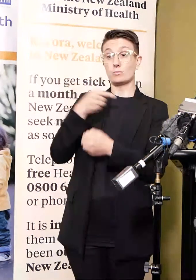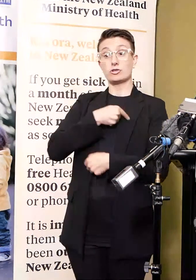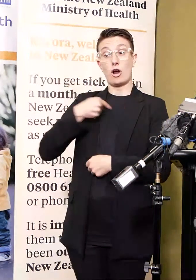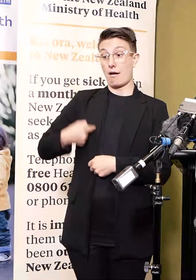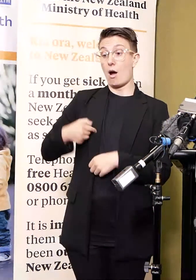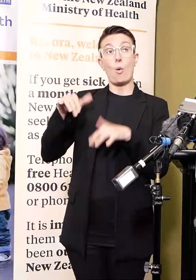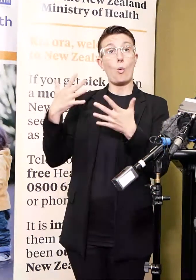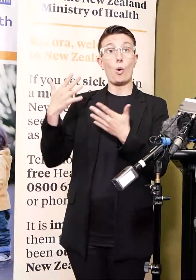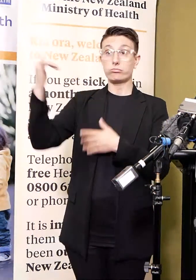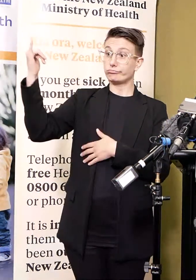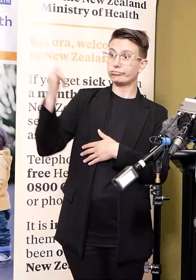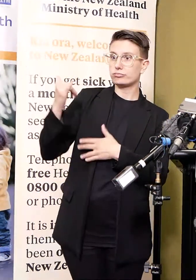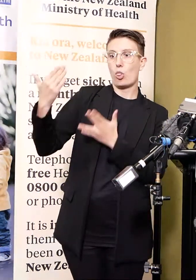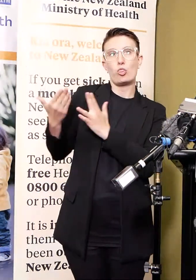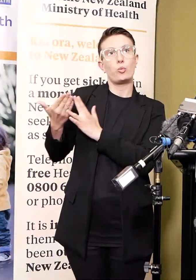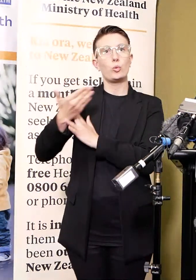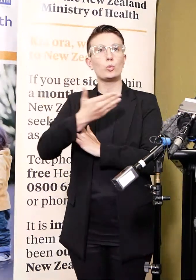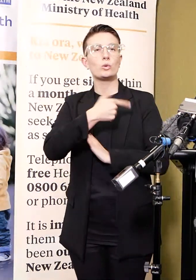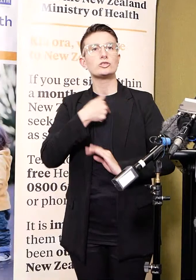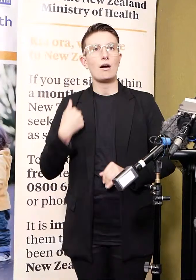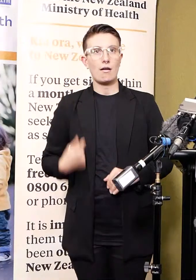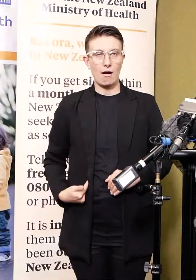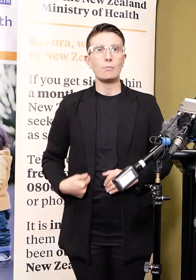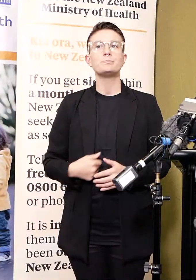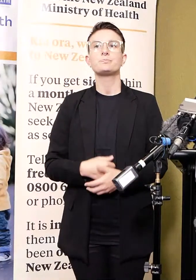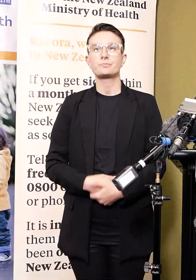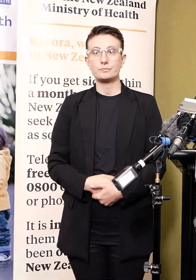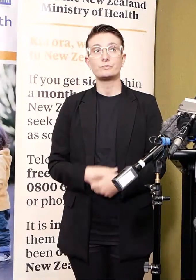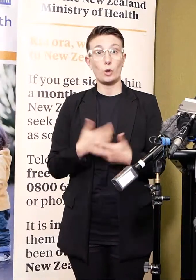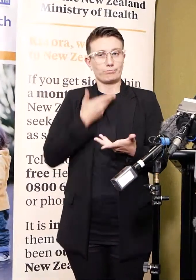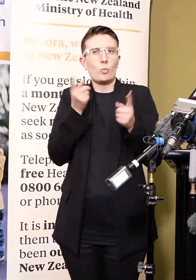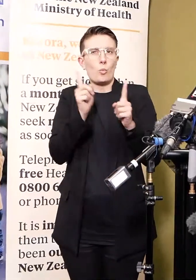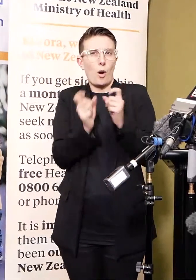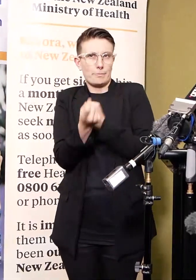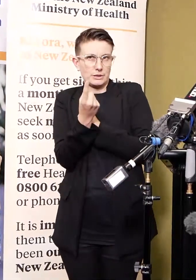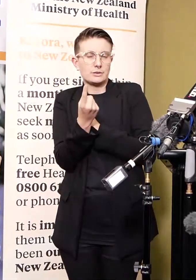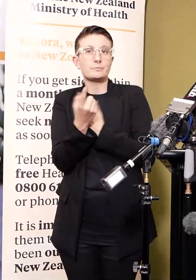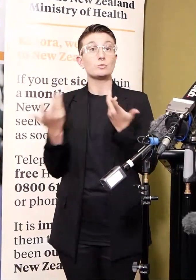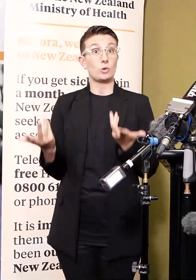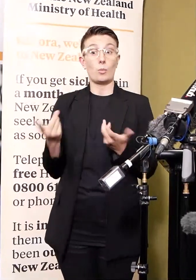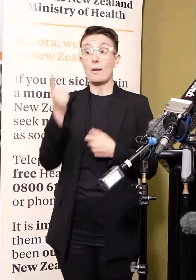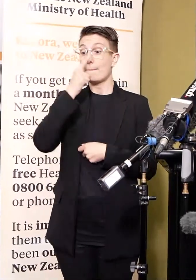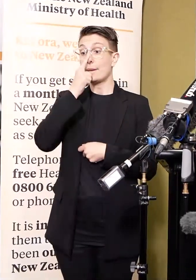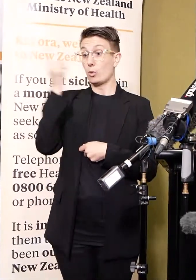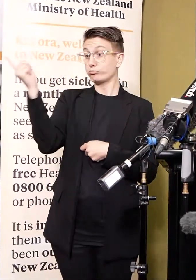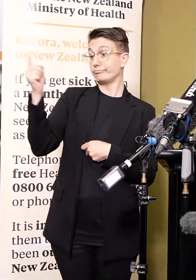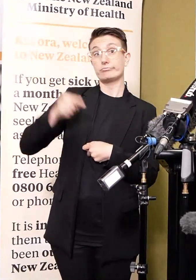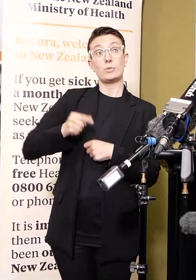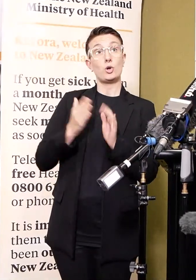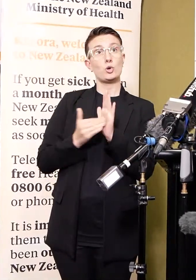So let me just describe what happens at the border. So people traveling from or through mainland China,